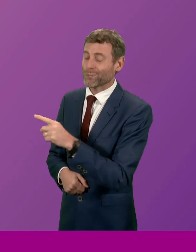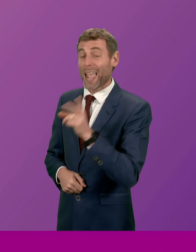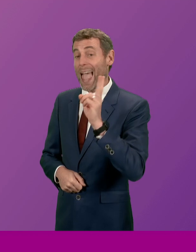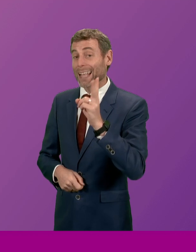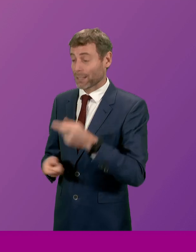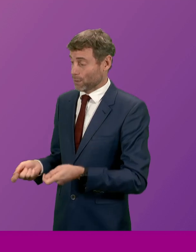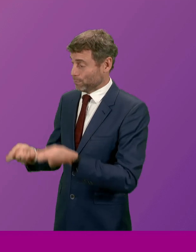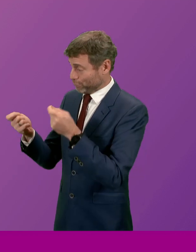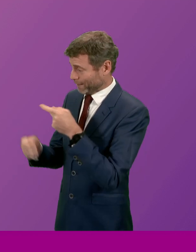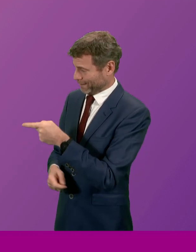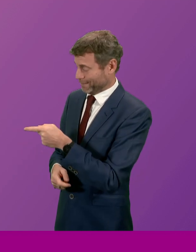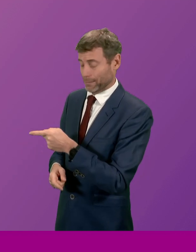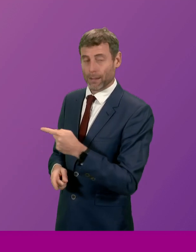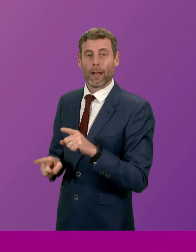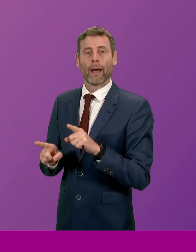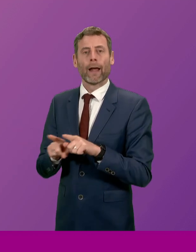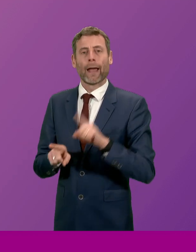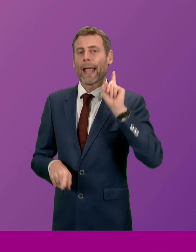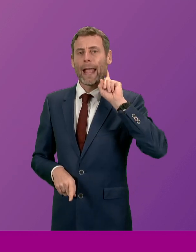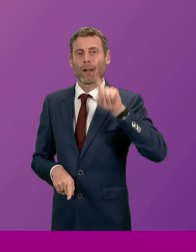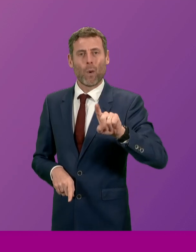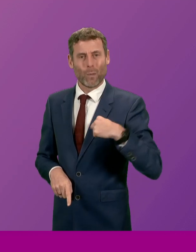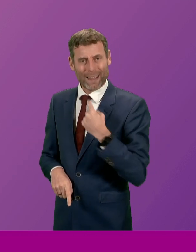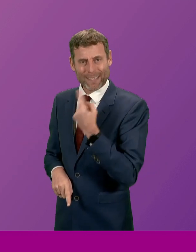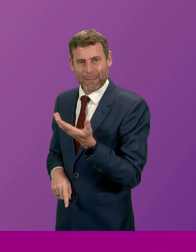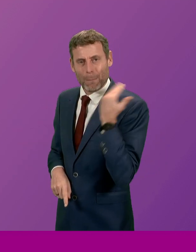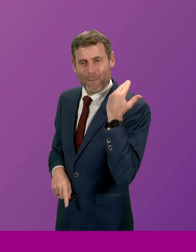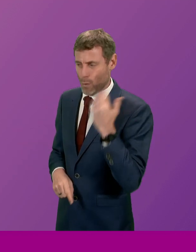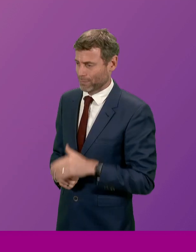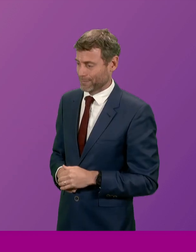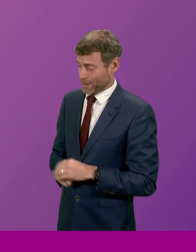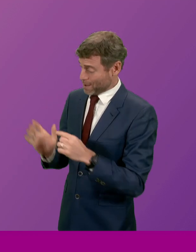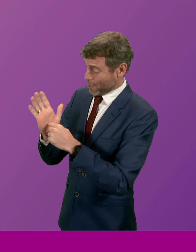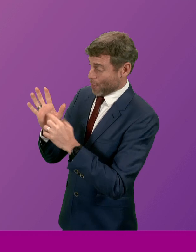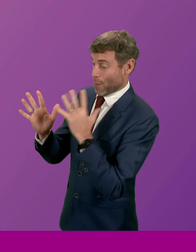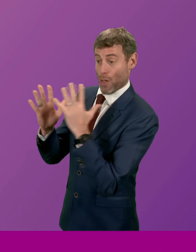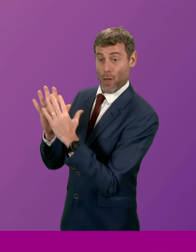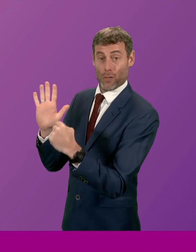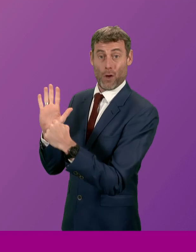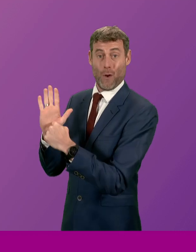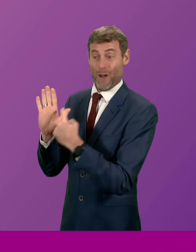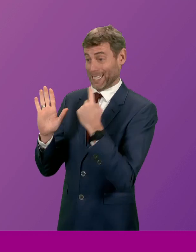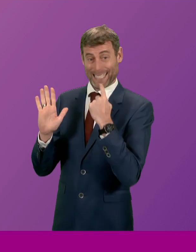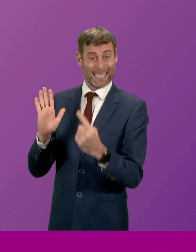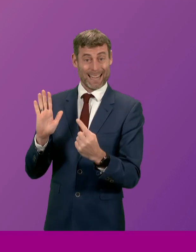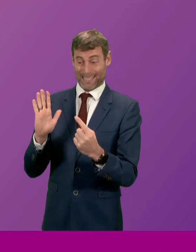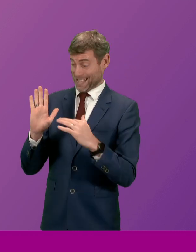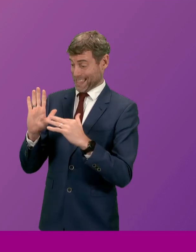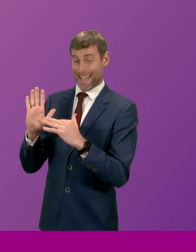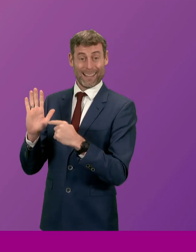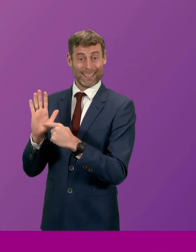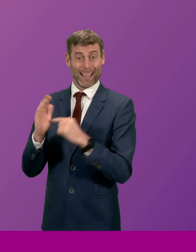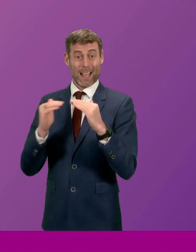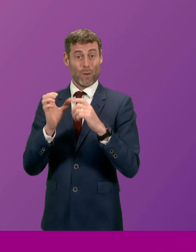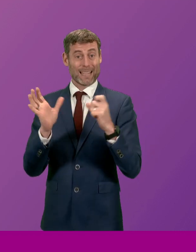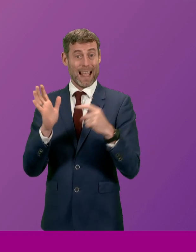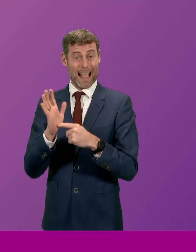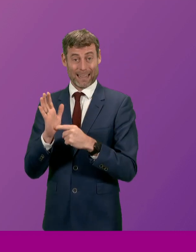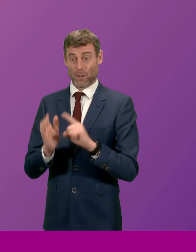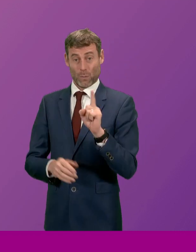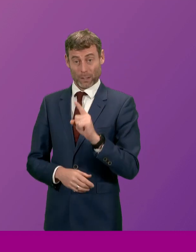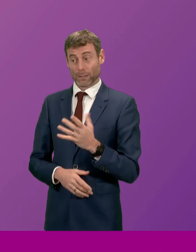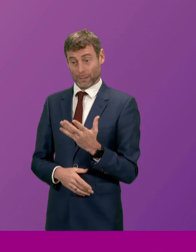him about the significance of the obligations of the Equality Act